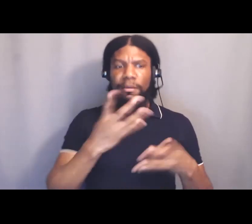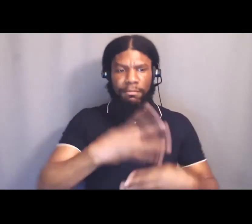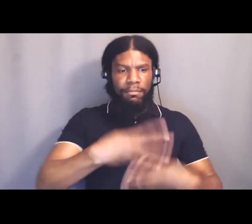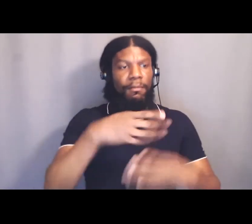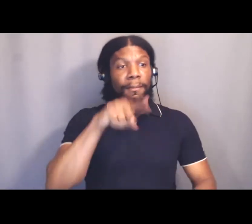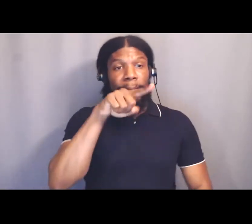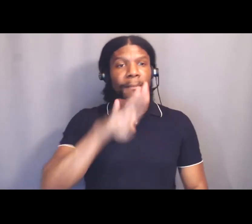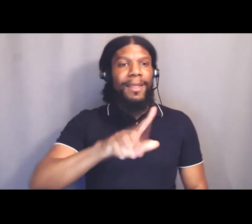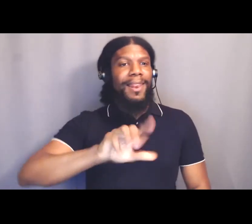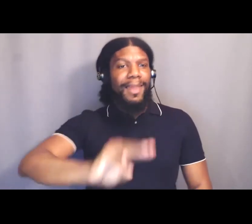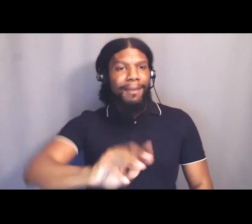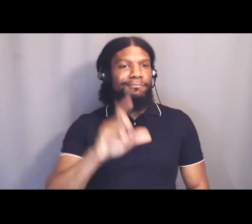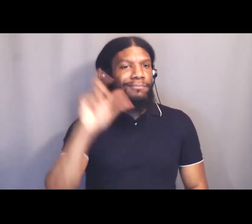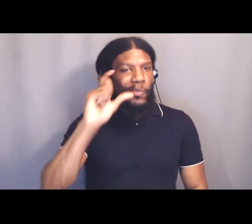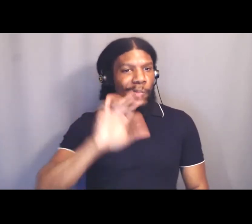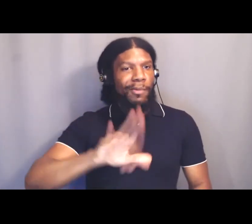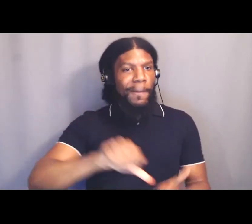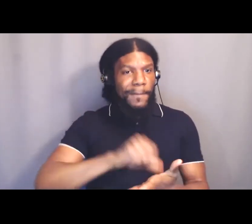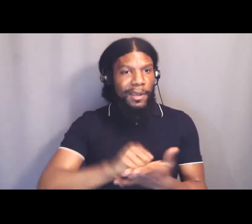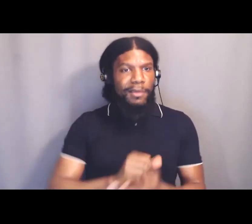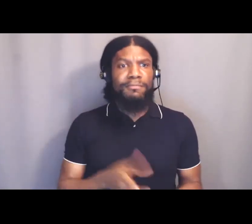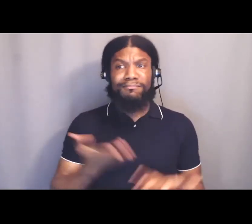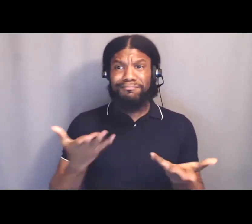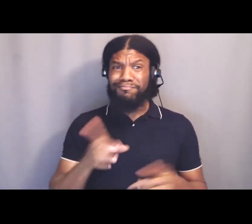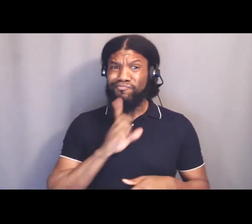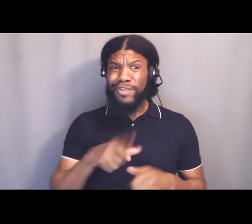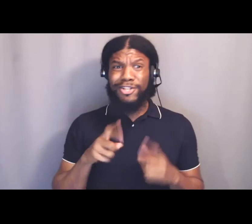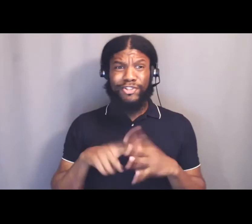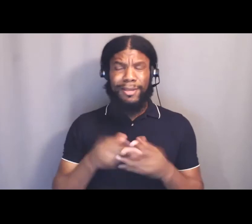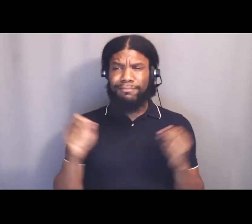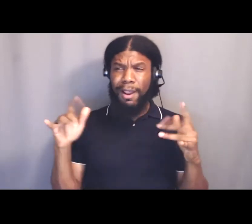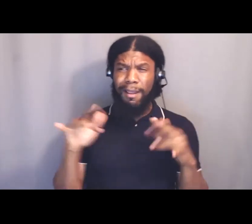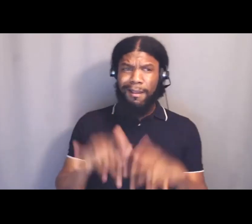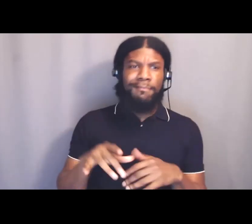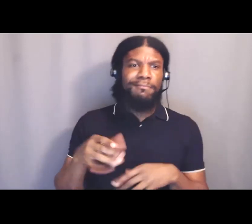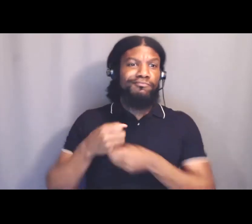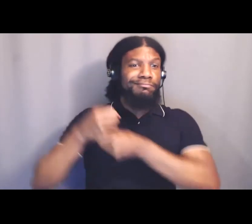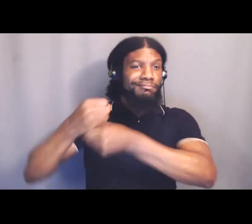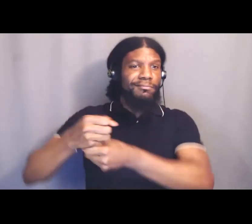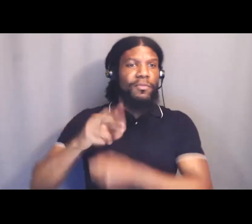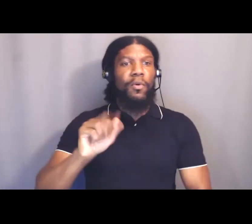So it began as a rally. In fact, Tyler, you wanna tell them what happened? [Tyler] Sure.